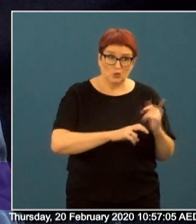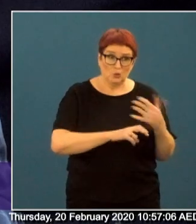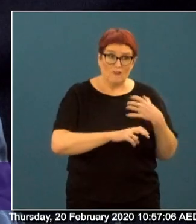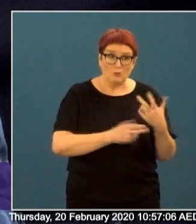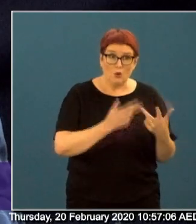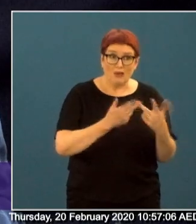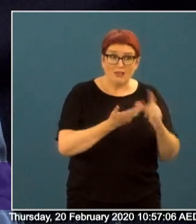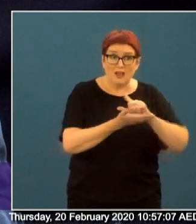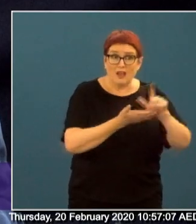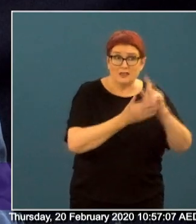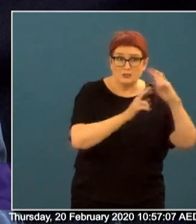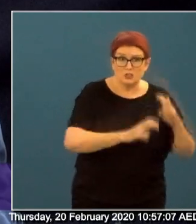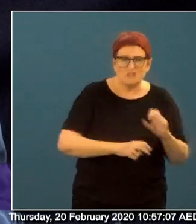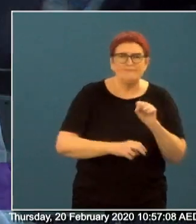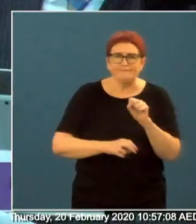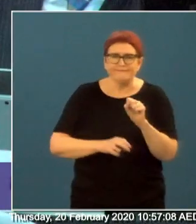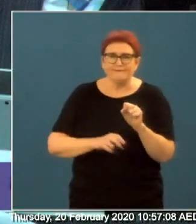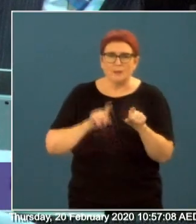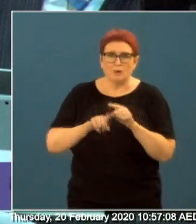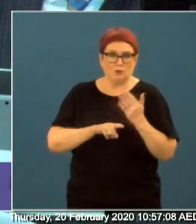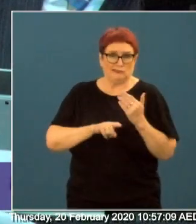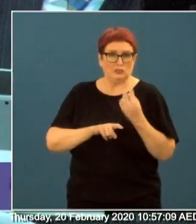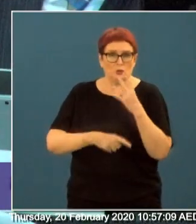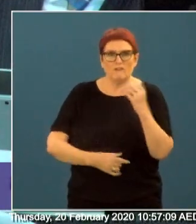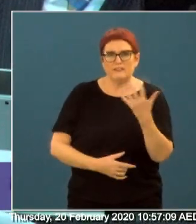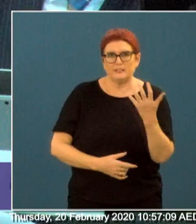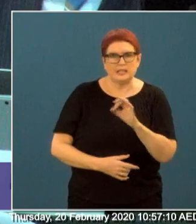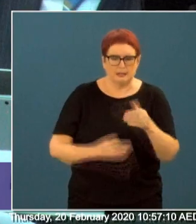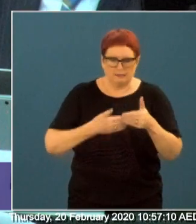To my knowledge. MS EASTMAN: Okay. But in paragraph 24, you say: